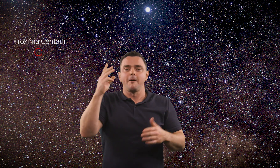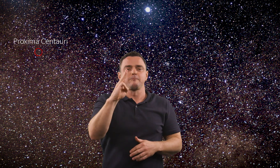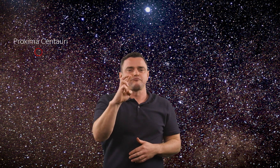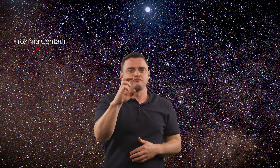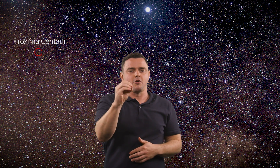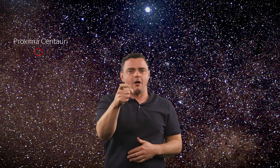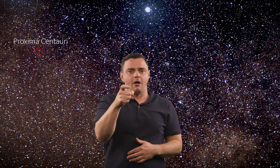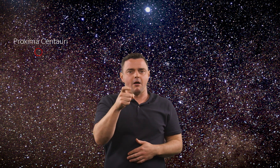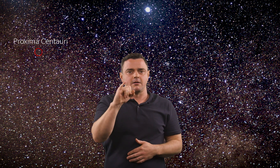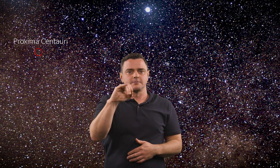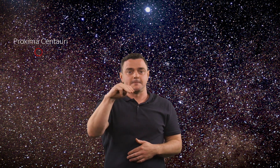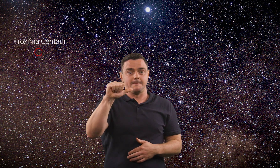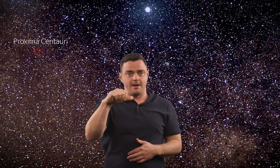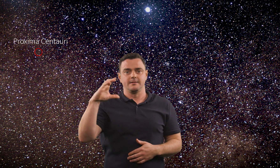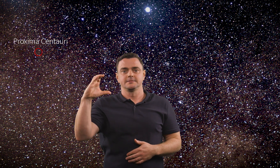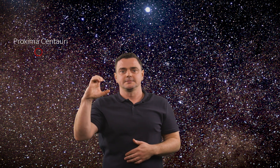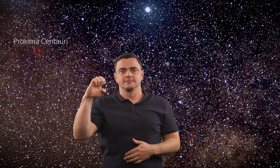And here's Proxima Centauri.